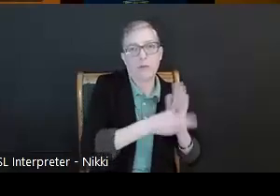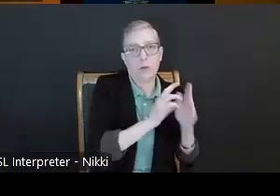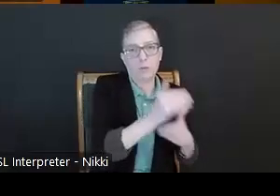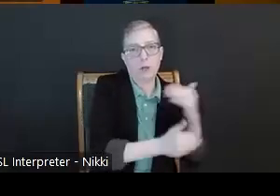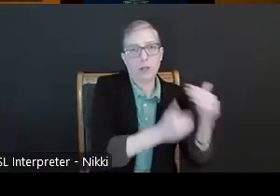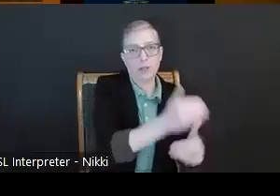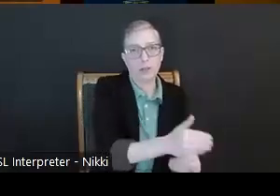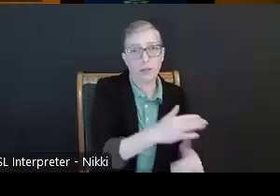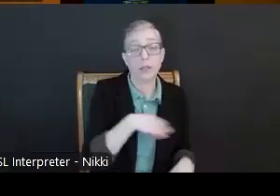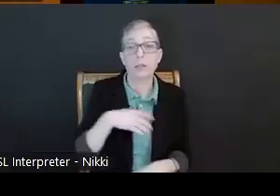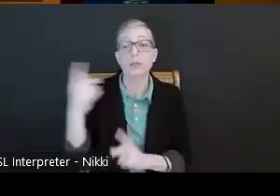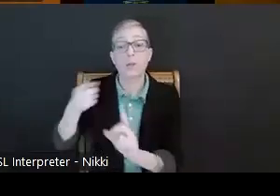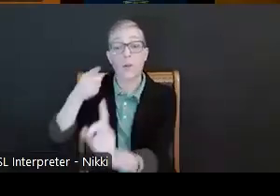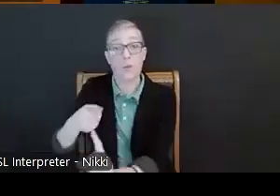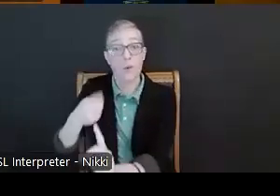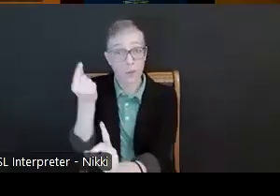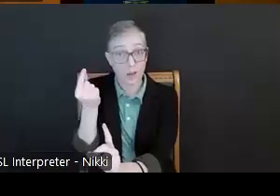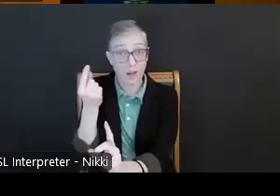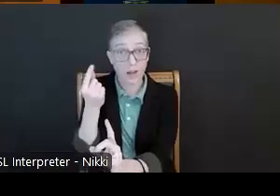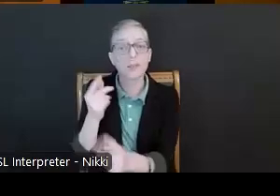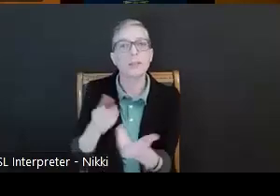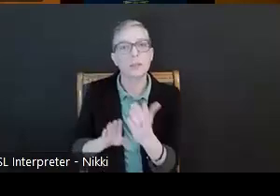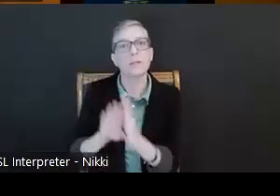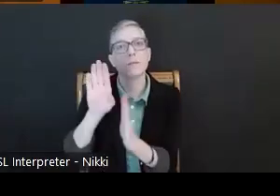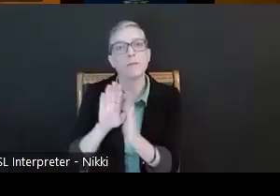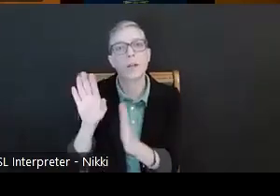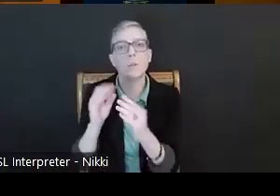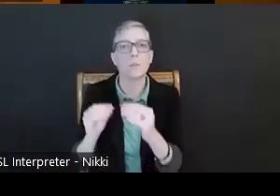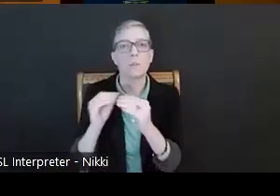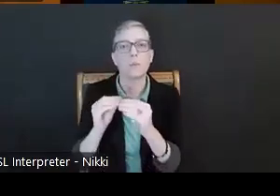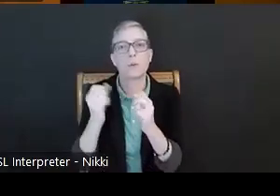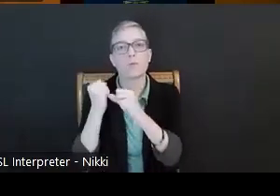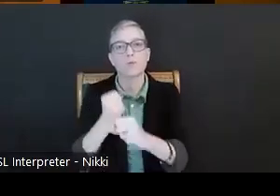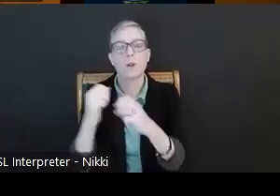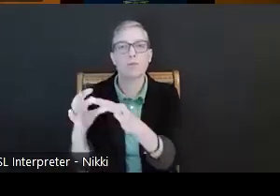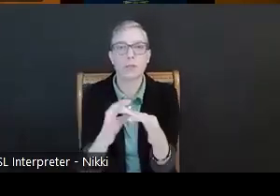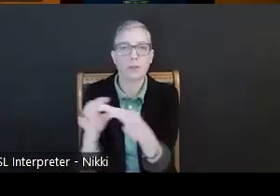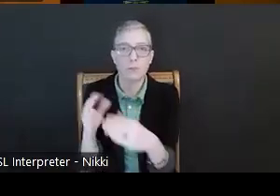the diads really synthesize the main ideas and have them have an opportunity to have dialogue